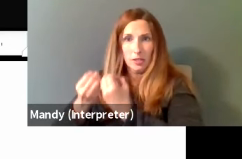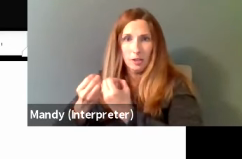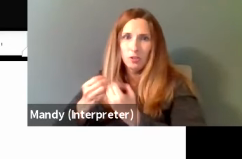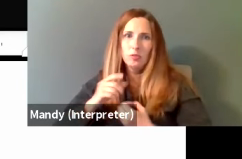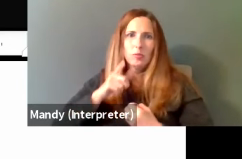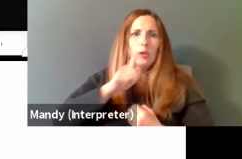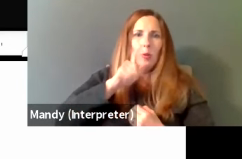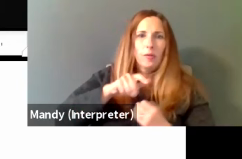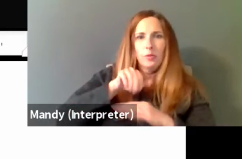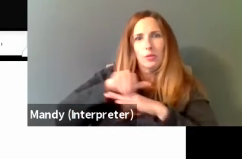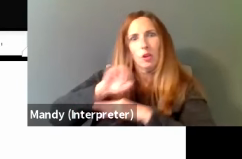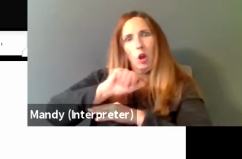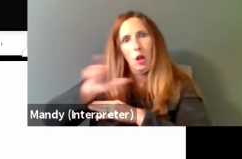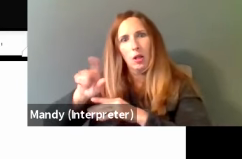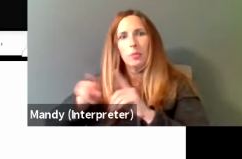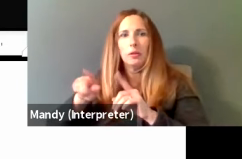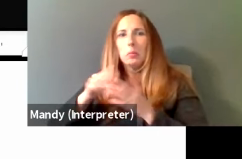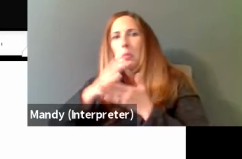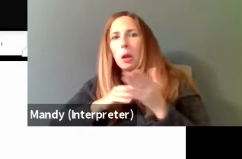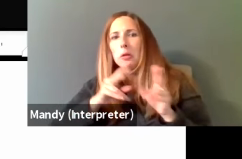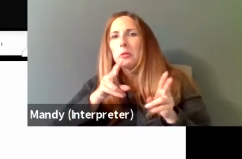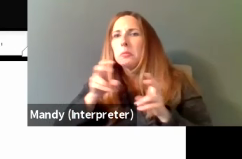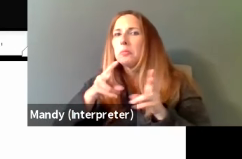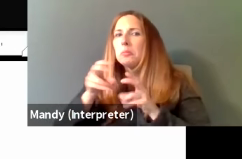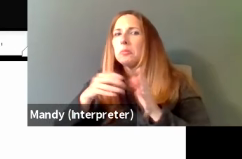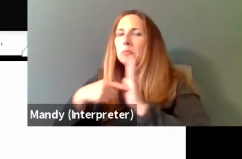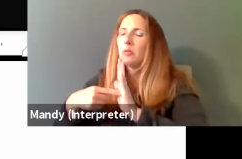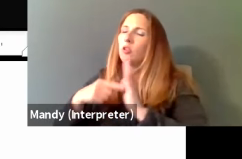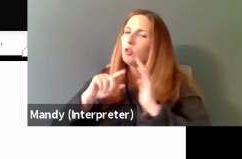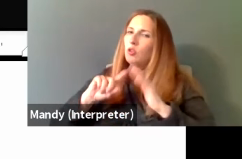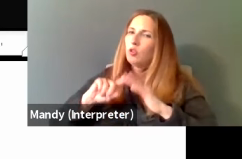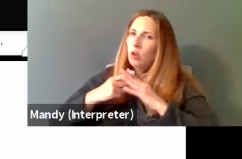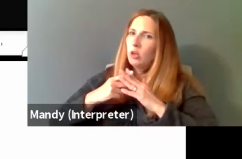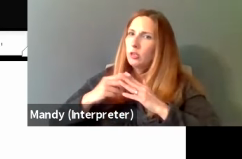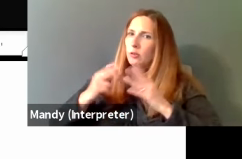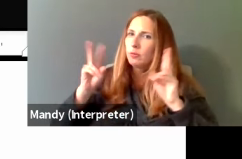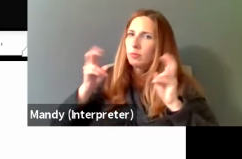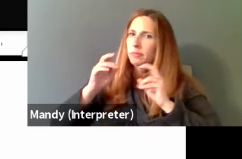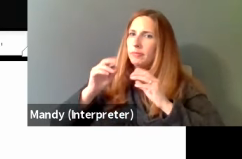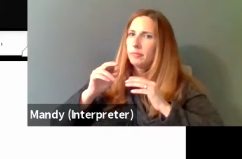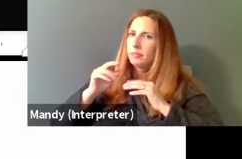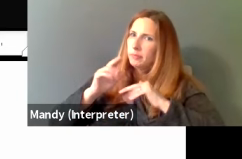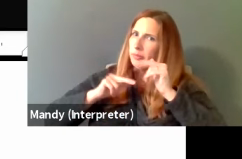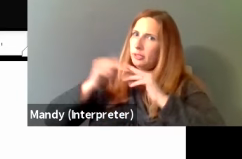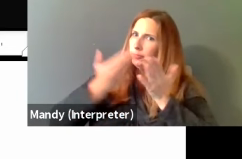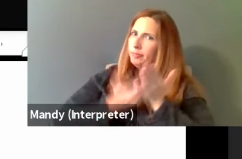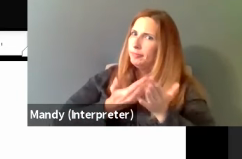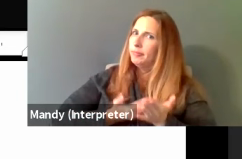You can pull parts of it. And here you're starting to build your case. Oh, this is something we could use grant dollars towards.